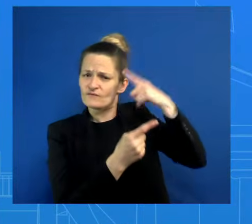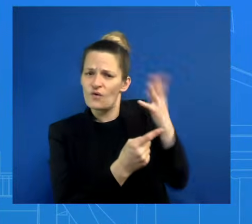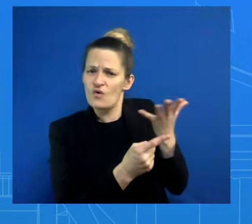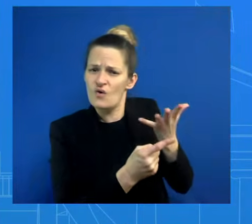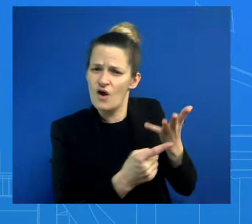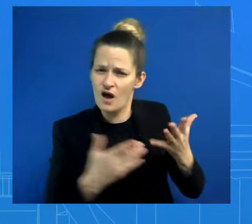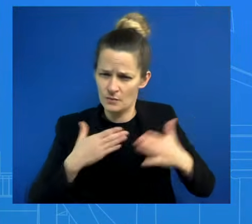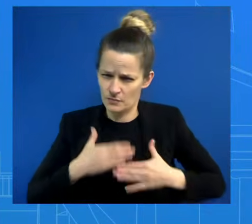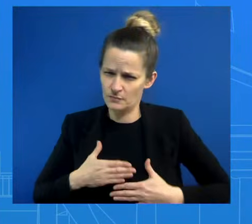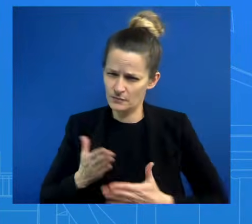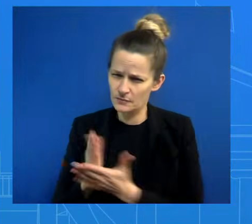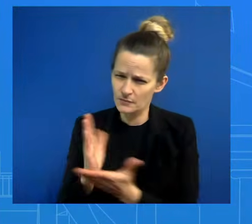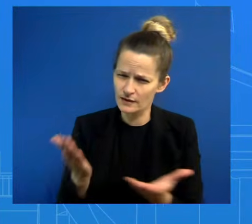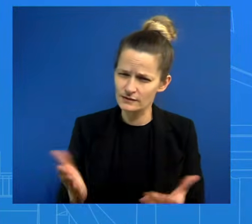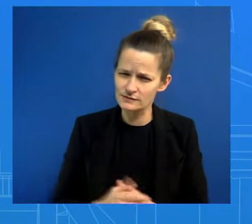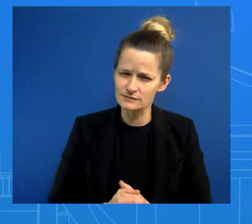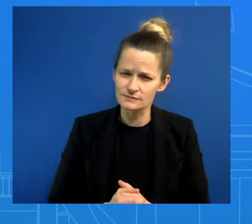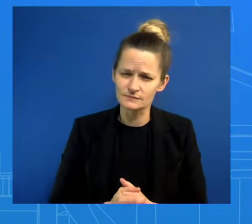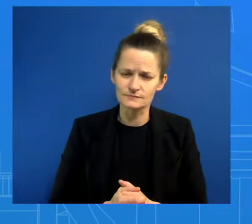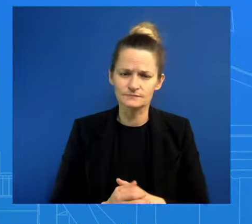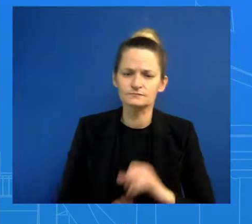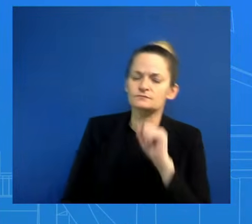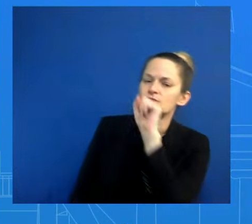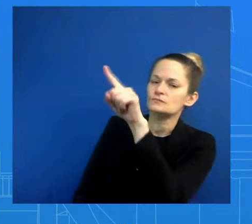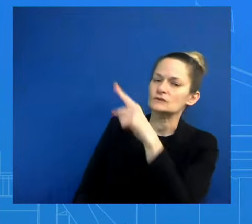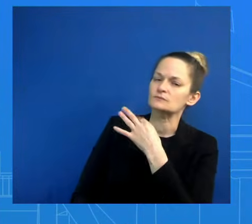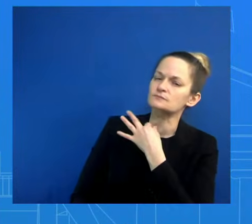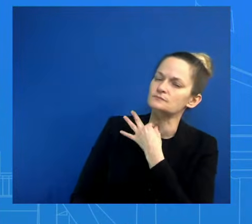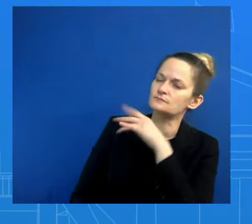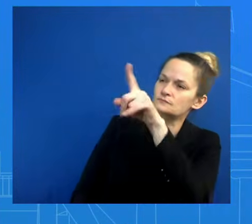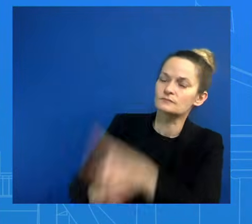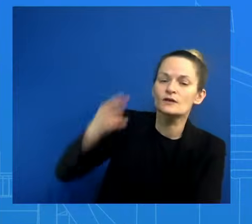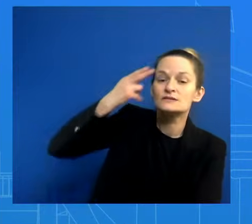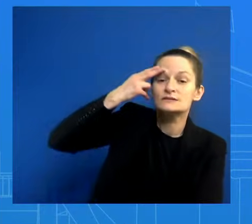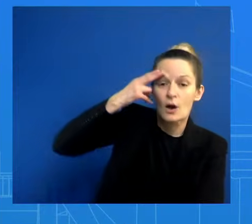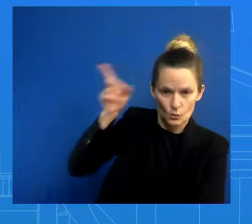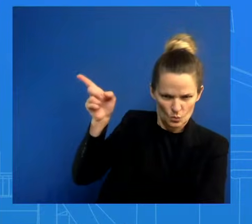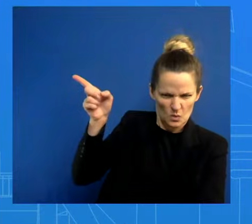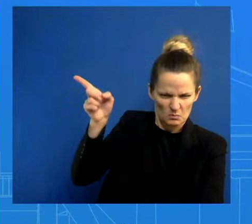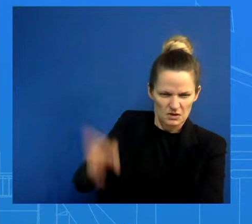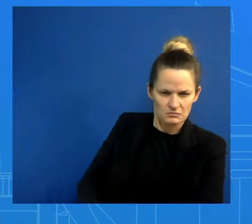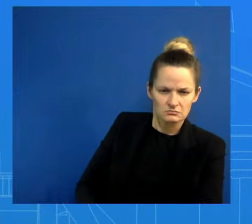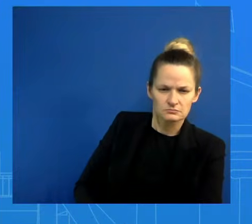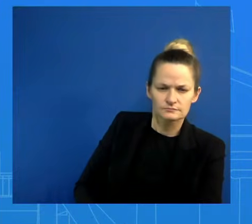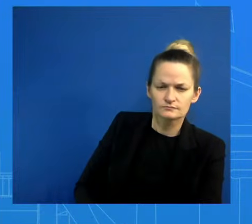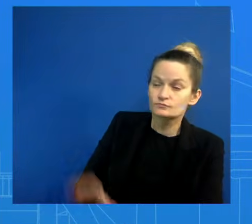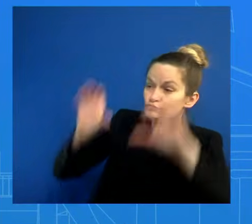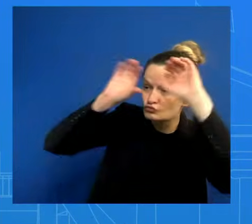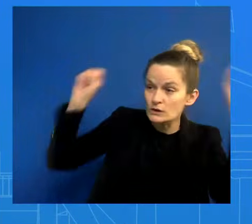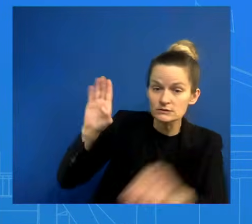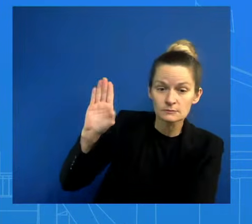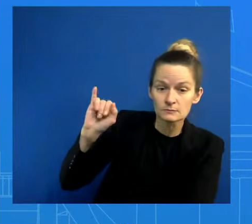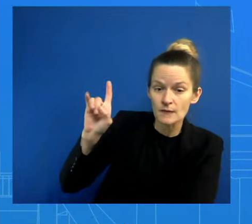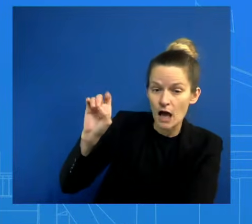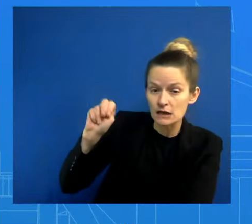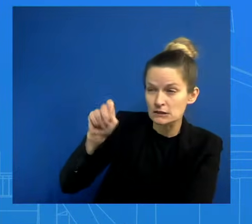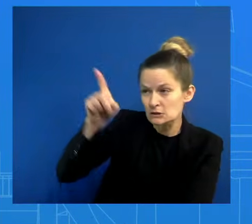Does President Biden plan to follow through on his statement that there will be consequences on Saudi Arabia following their oil production cuts?